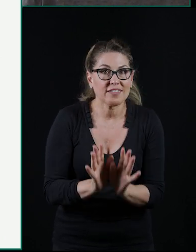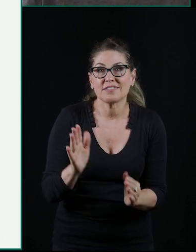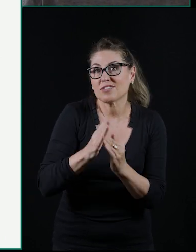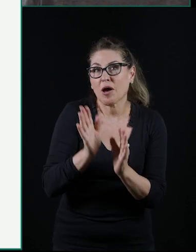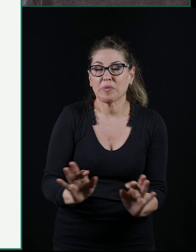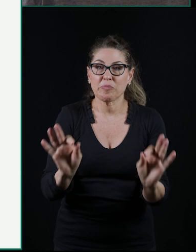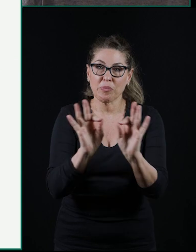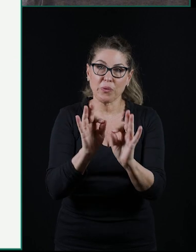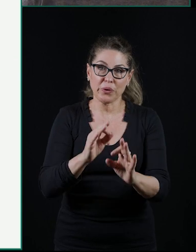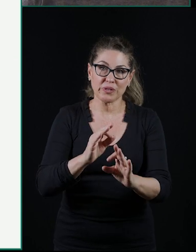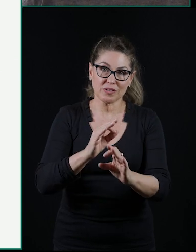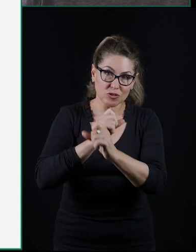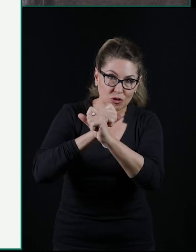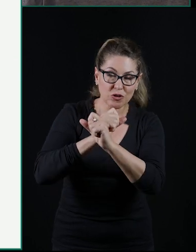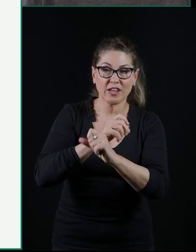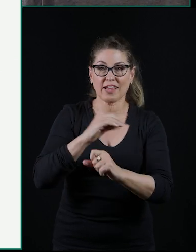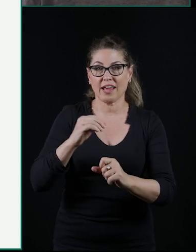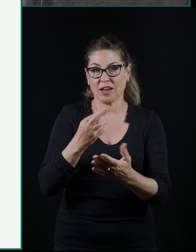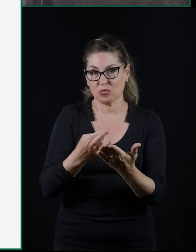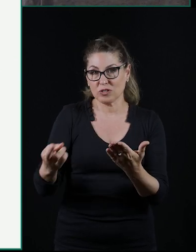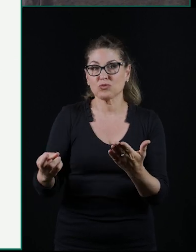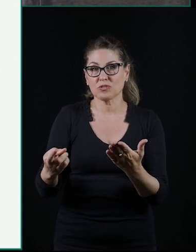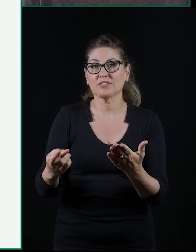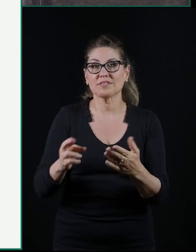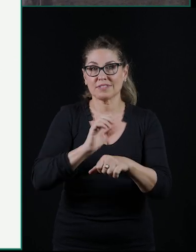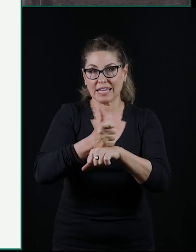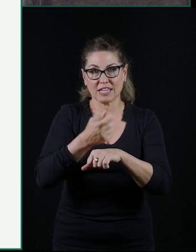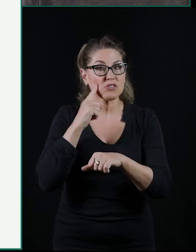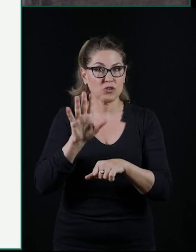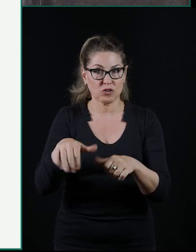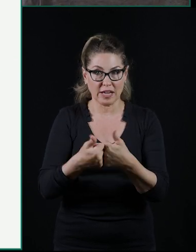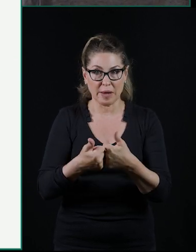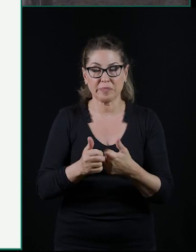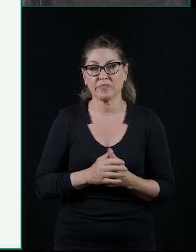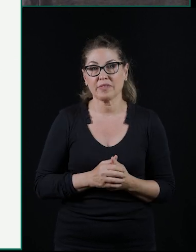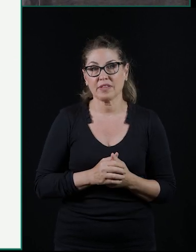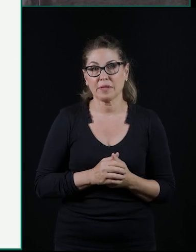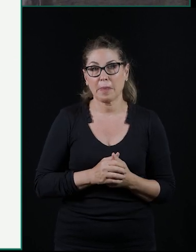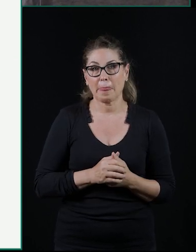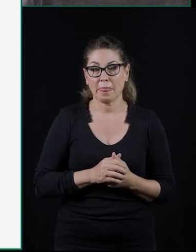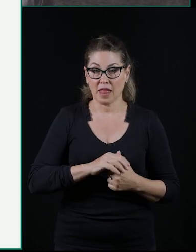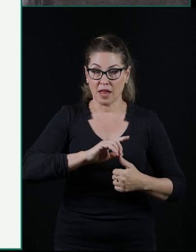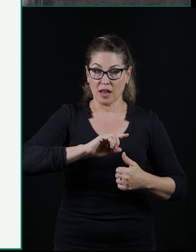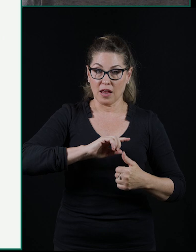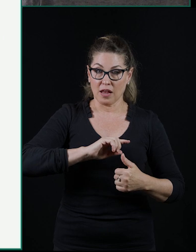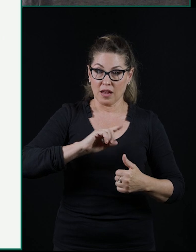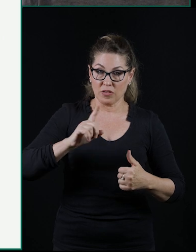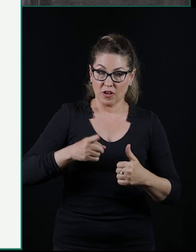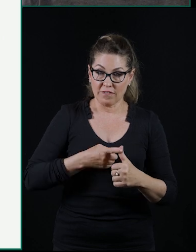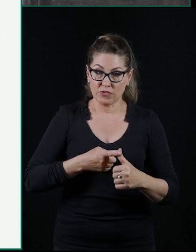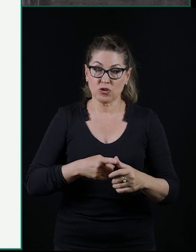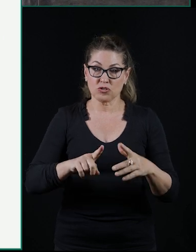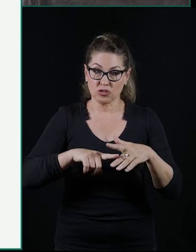and resource settings for your game. So first you initialize an empty network descriptor